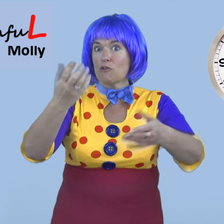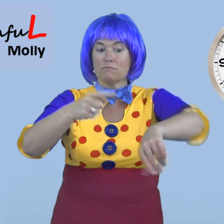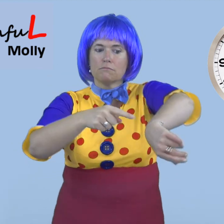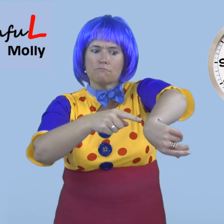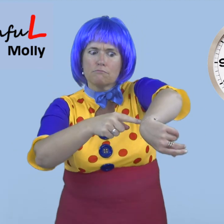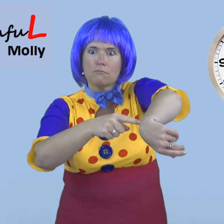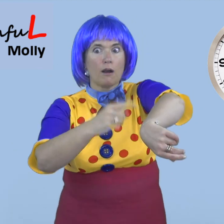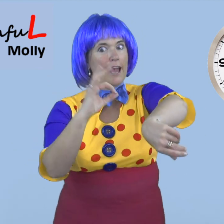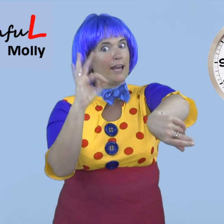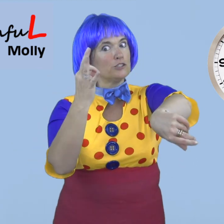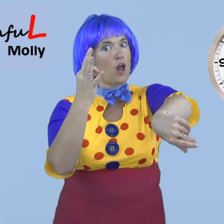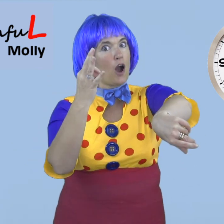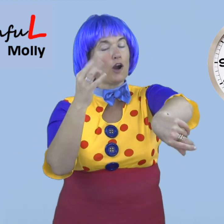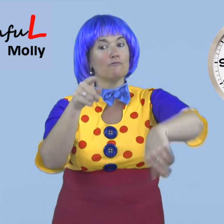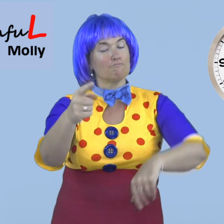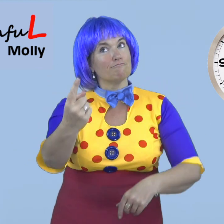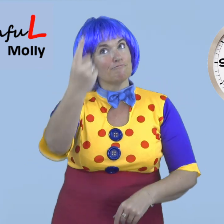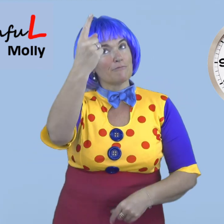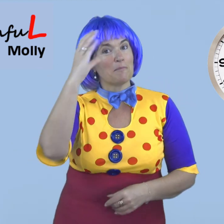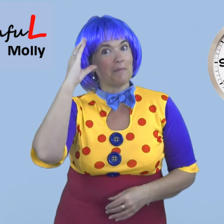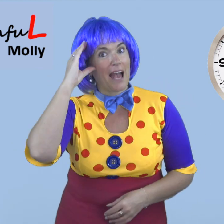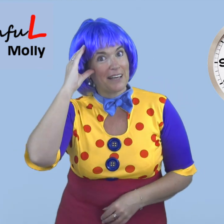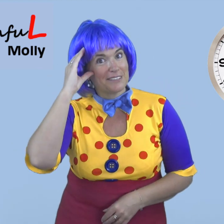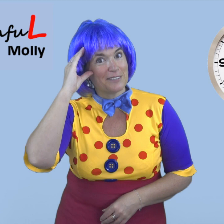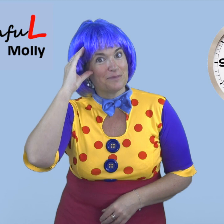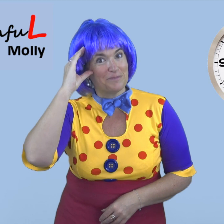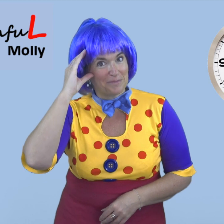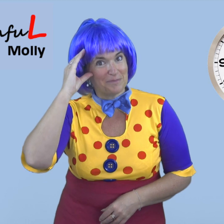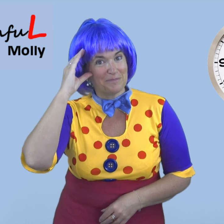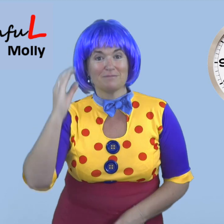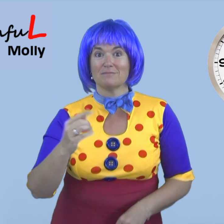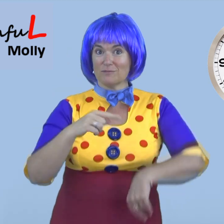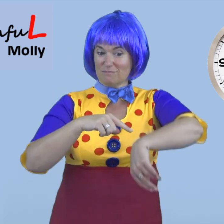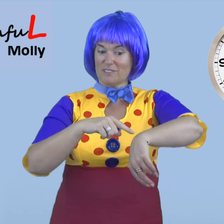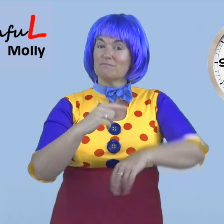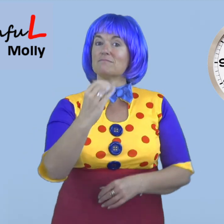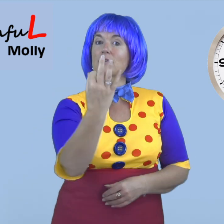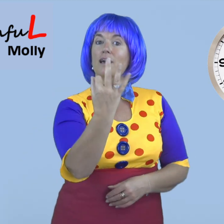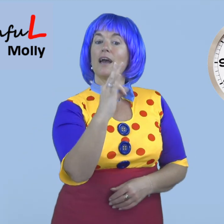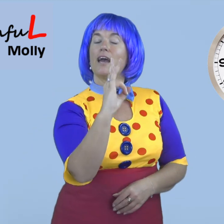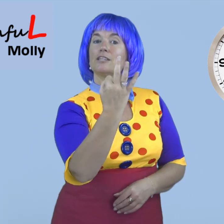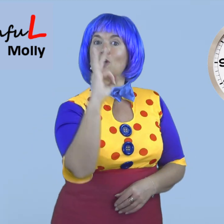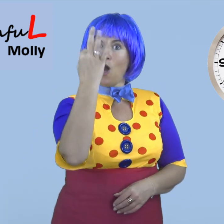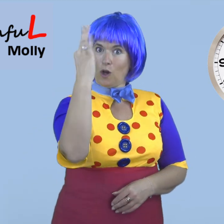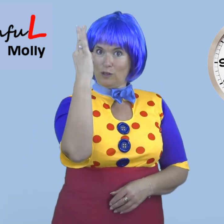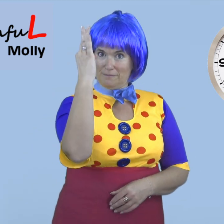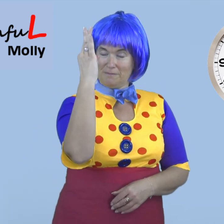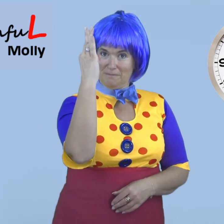8 o'clock Bedtime 8 o'clock